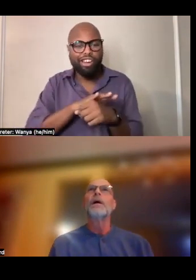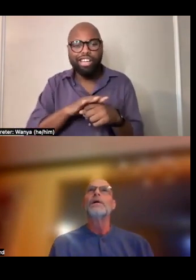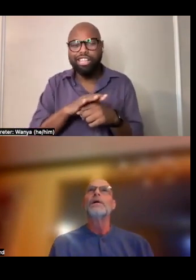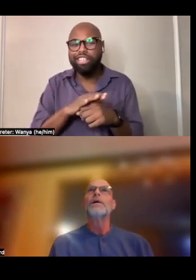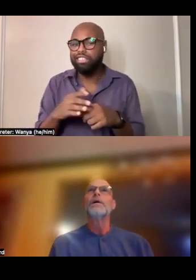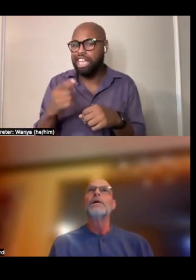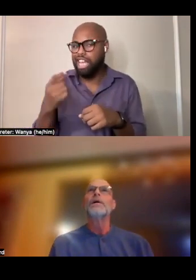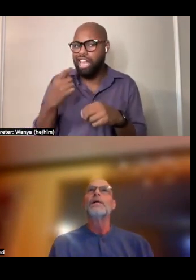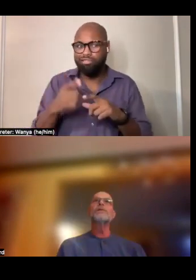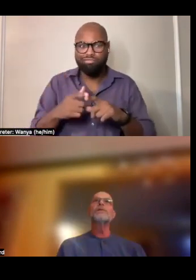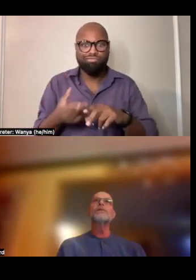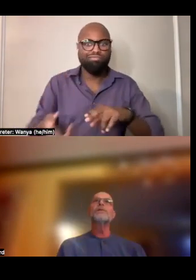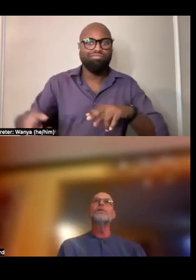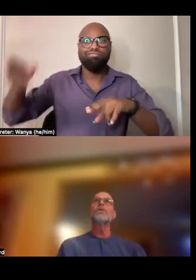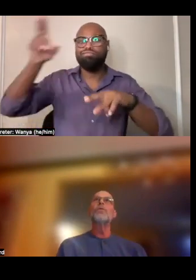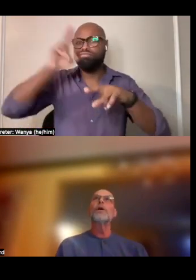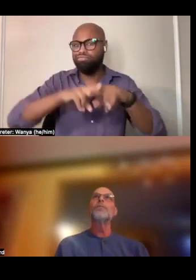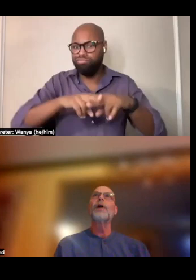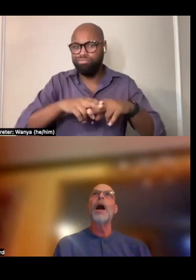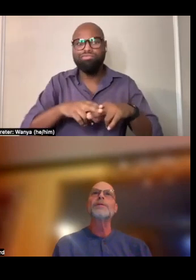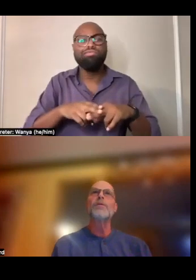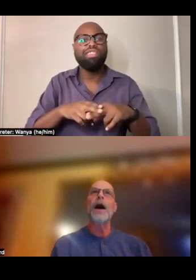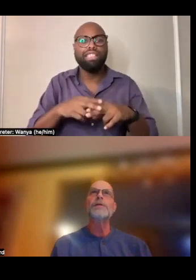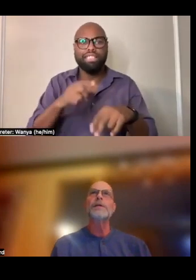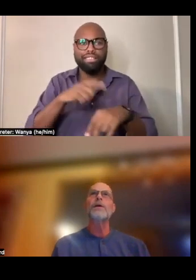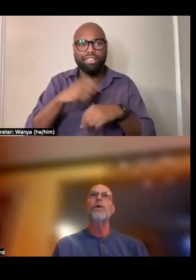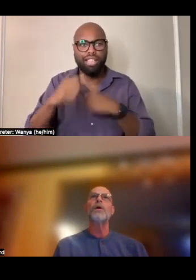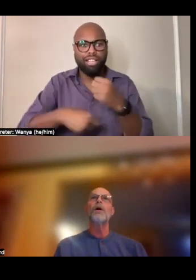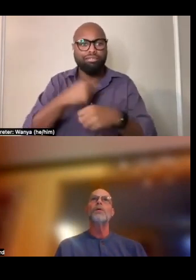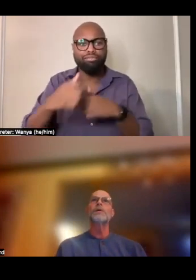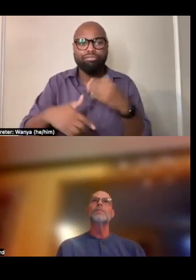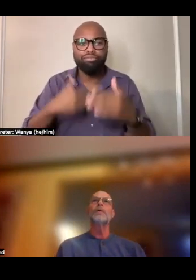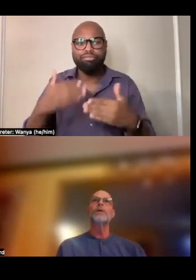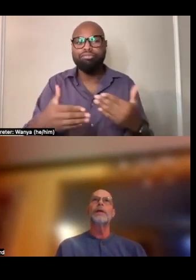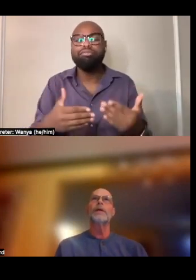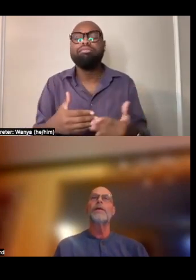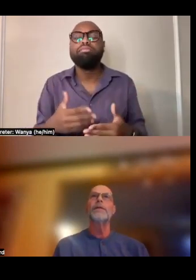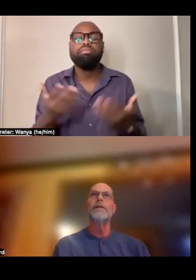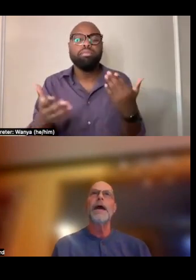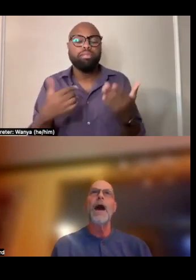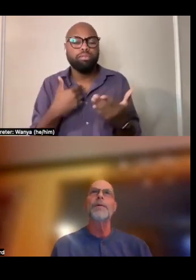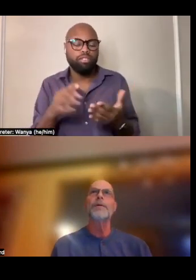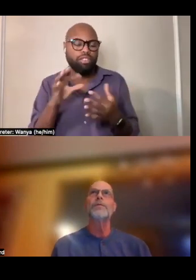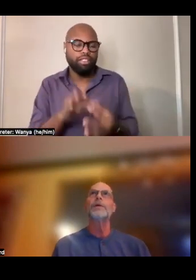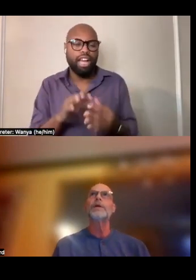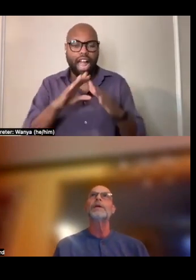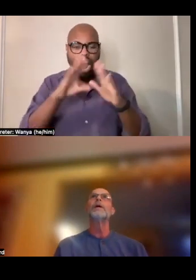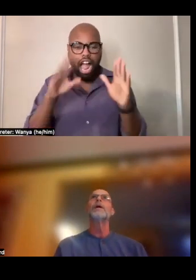It also has to do with perhaps new housing codes and building that need to happen to be